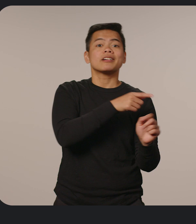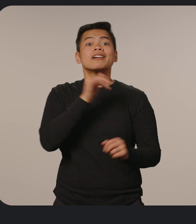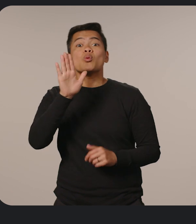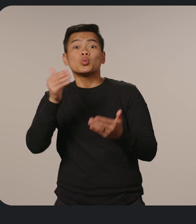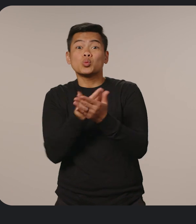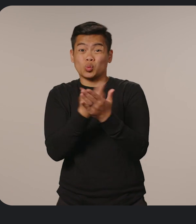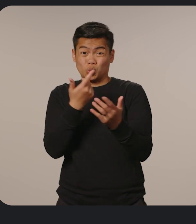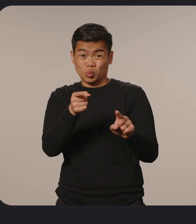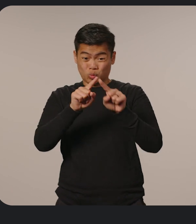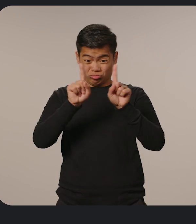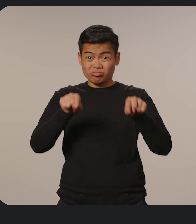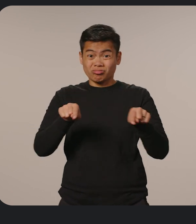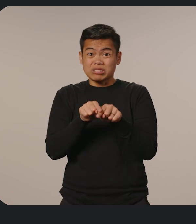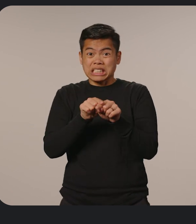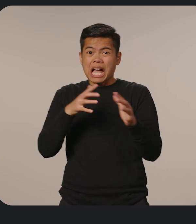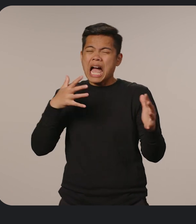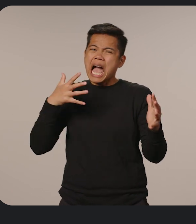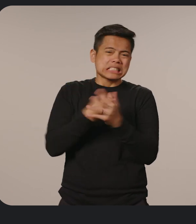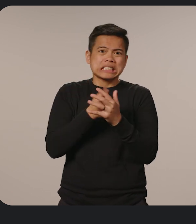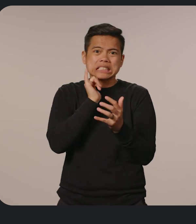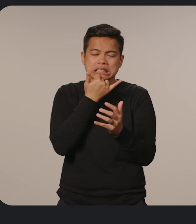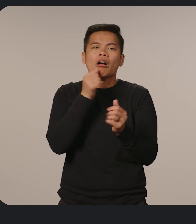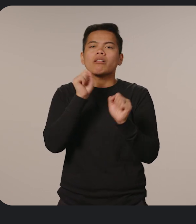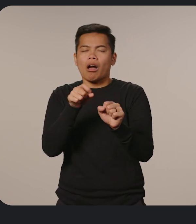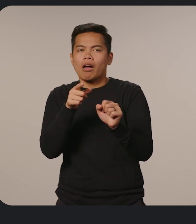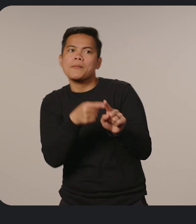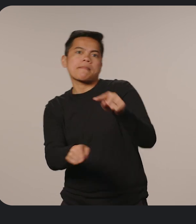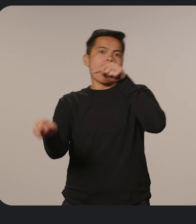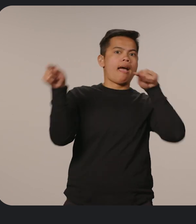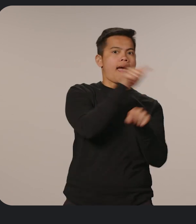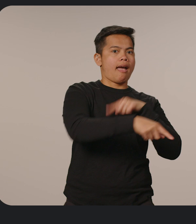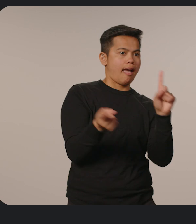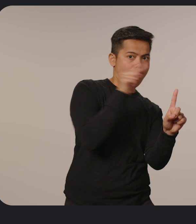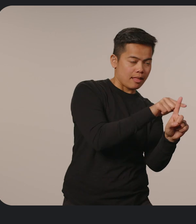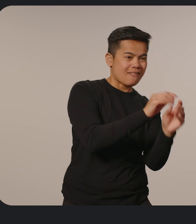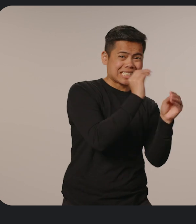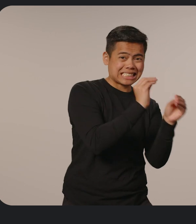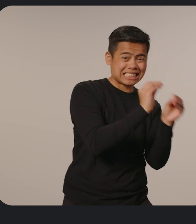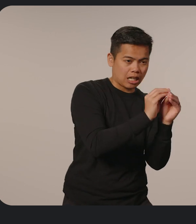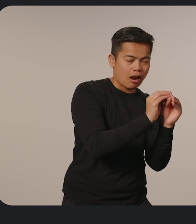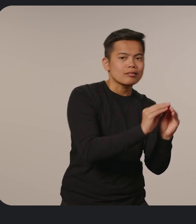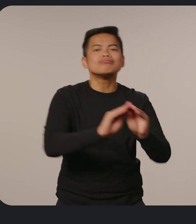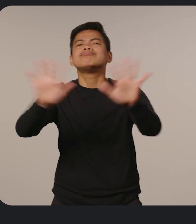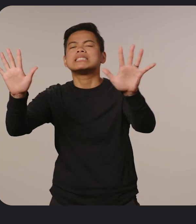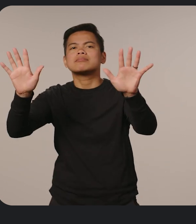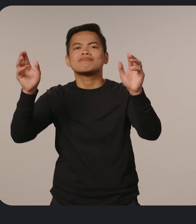accidentally breaks your entire purchase funnel you can roll it back fix it and